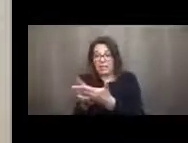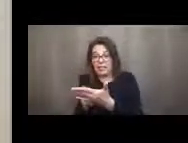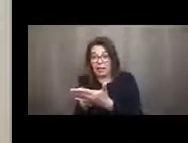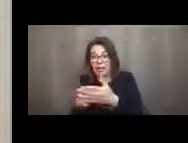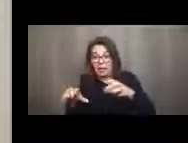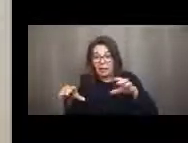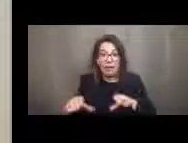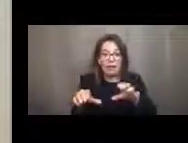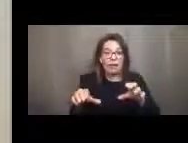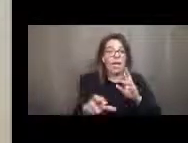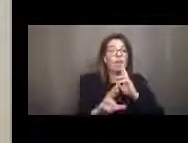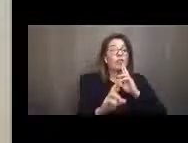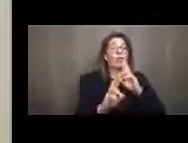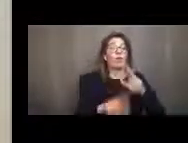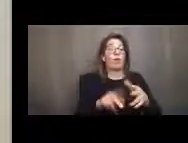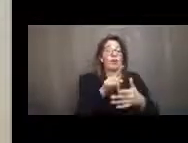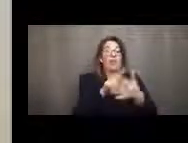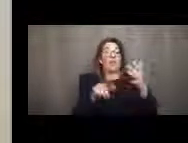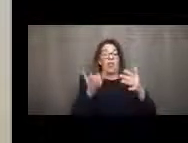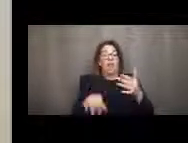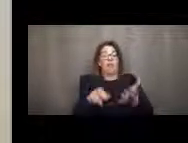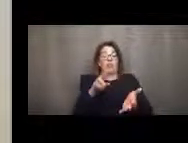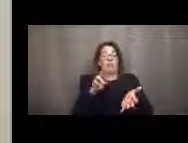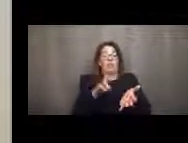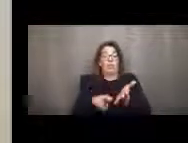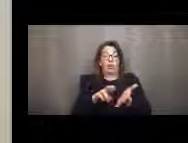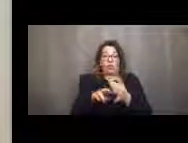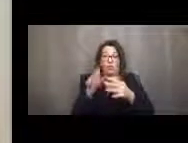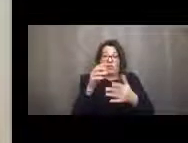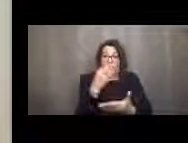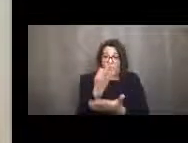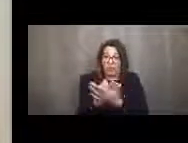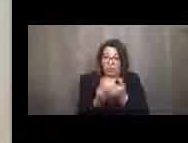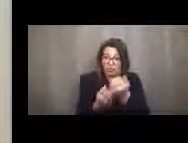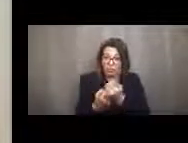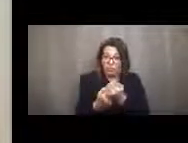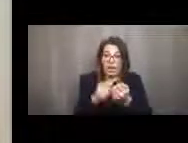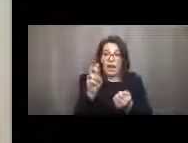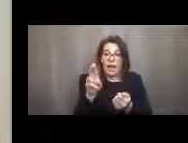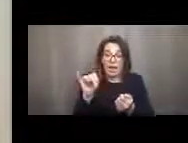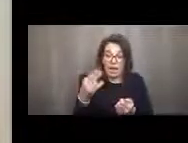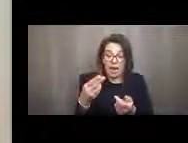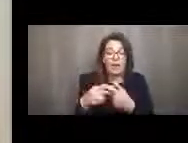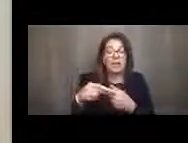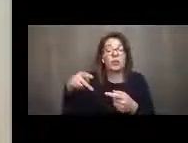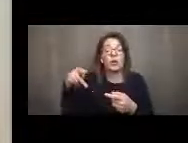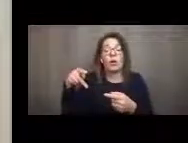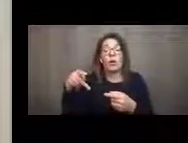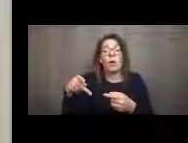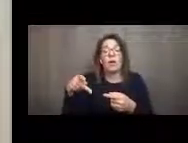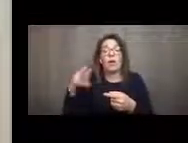and reporting of research funded under NIH or Public Health Service grants or cooperative agreements